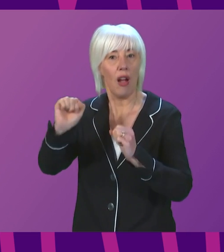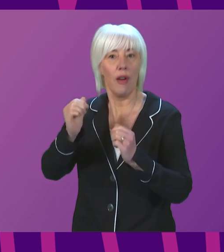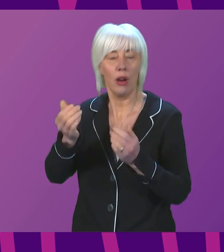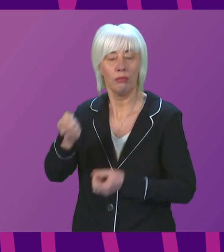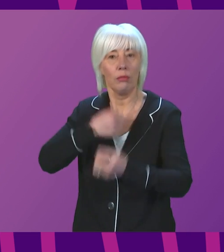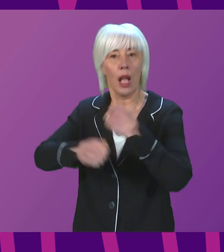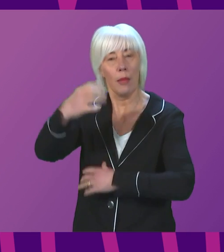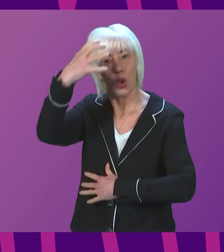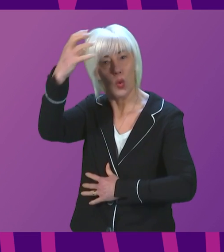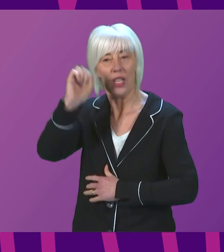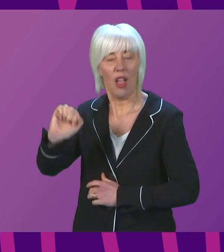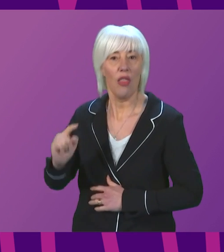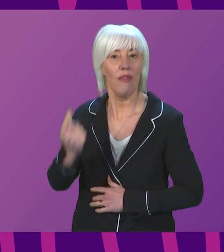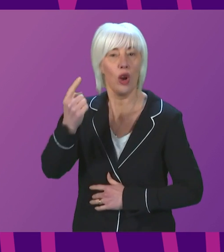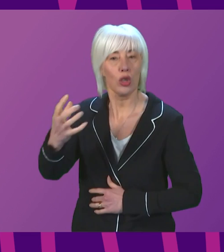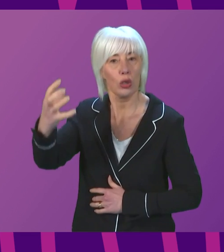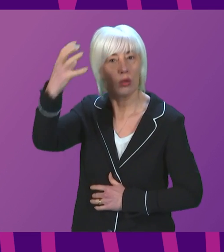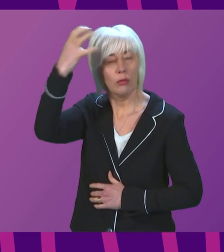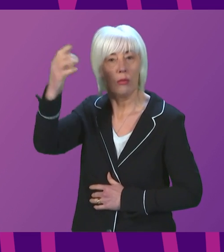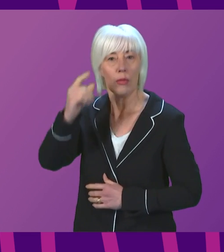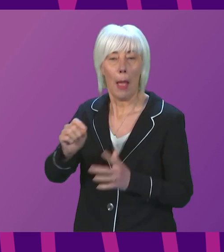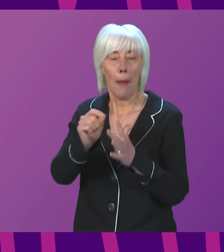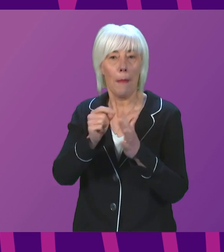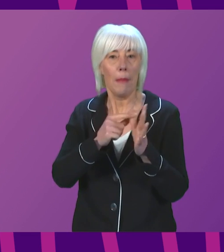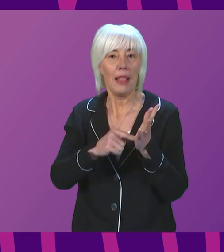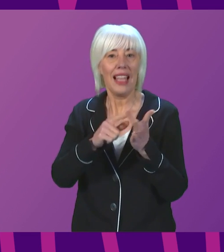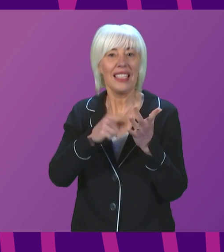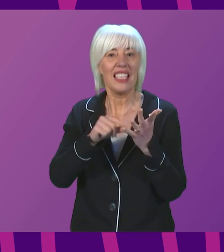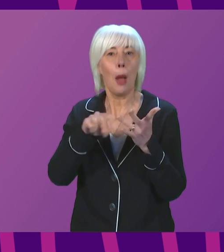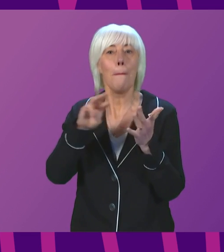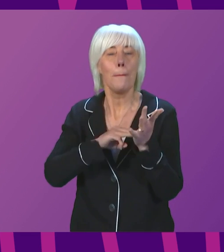Becoming the first monarch to celebrate a platinum jubilee represents a unique and remarkable